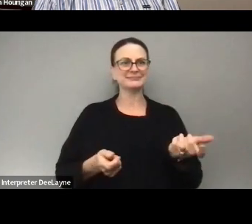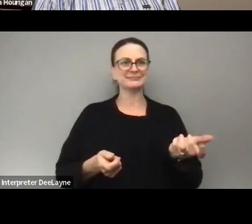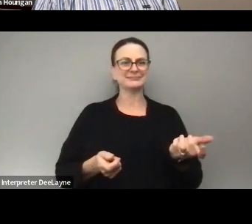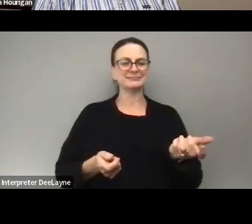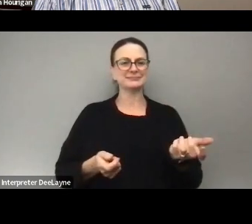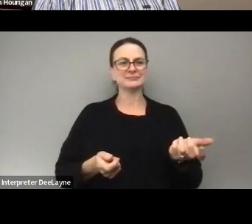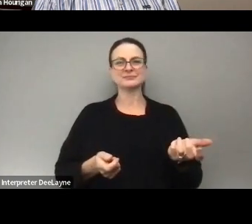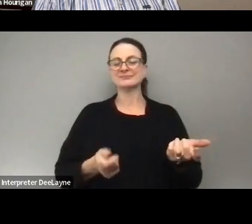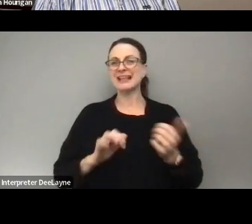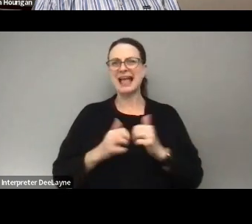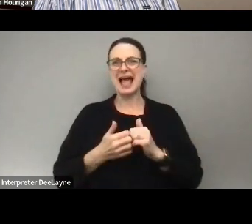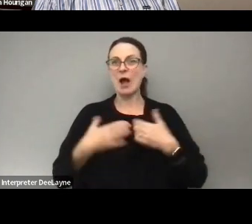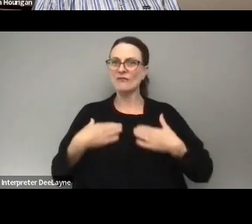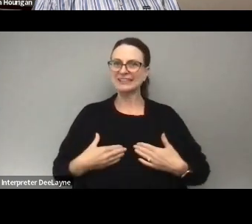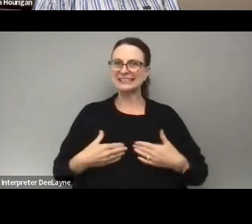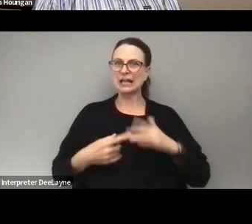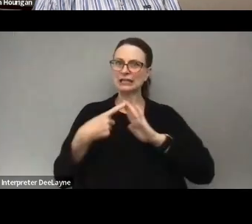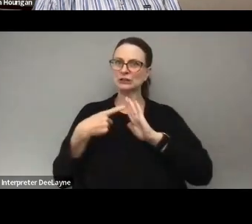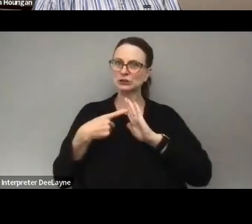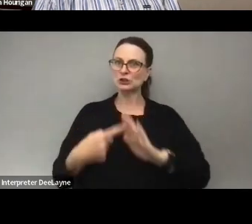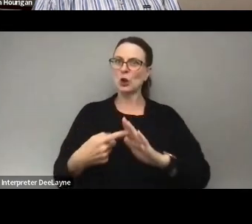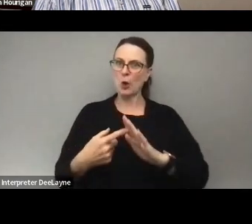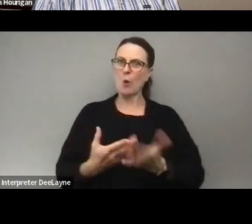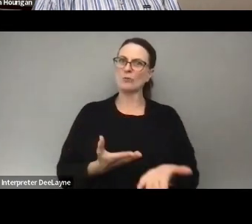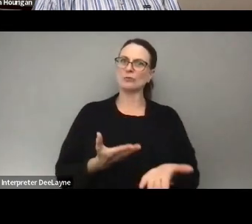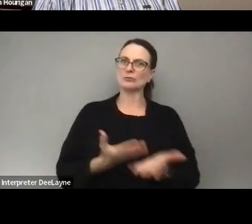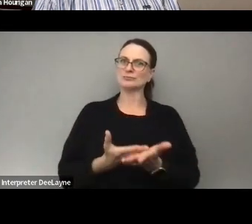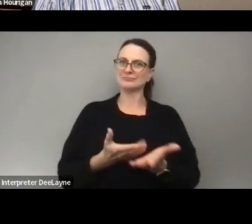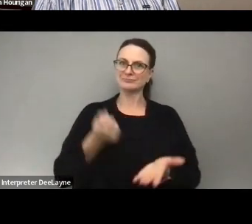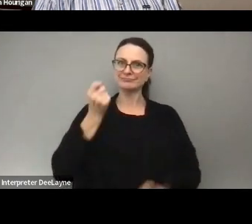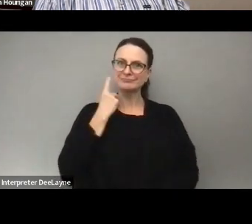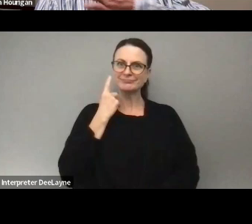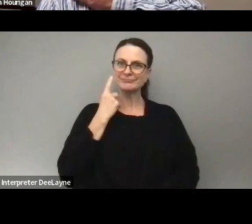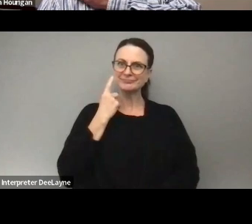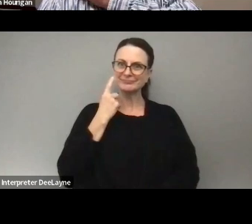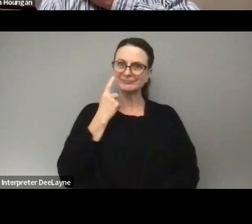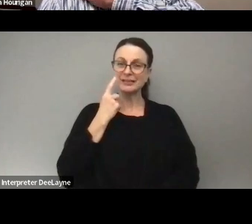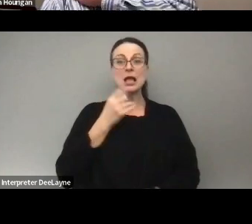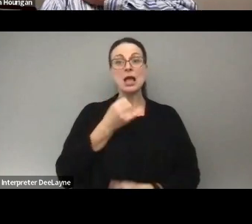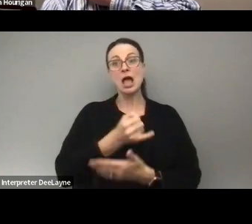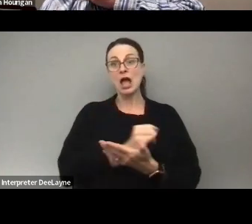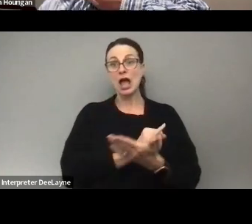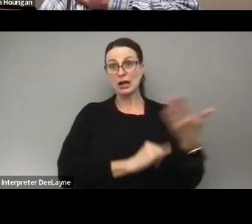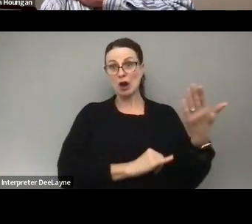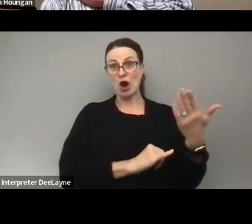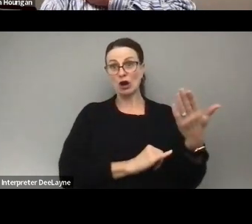how can they physically show you their understanding? And the way the arts, I think, could be infused in there